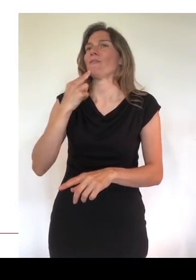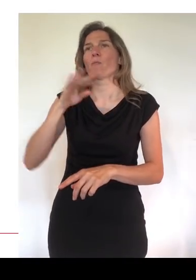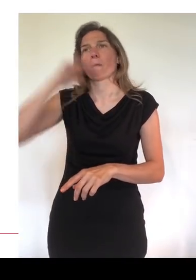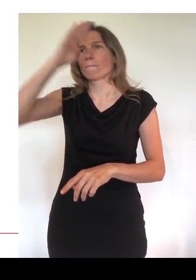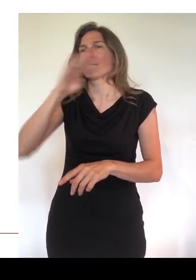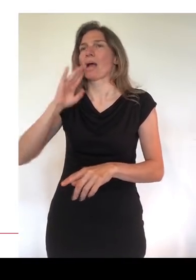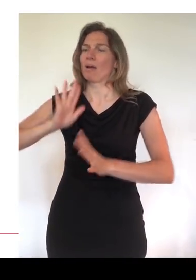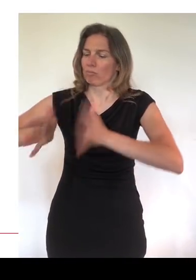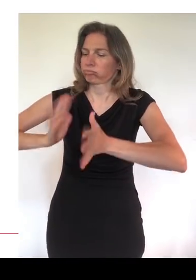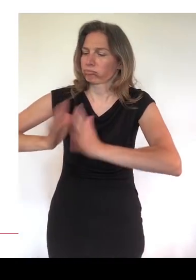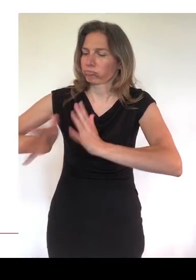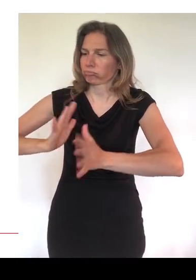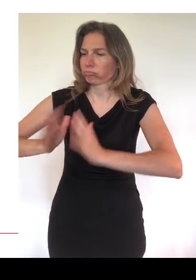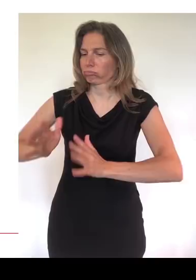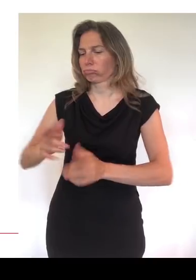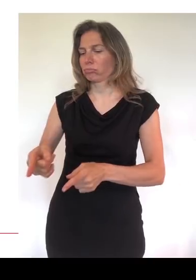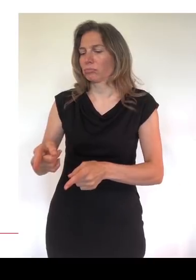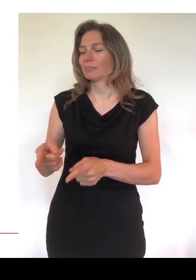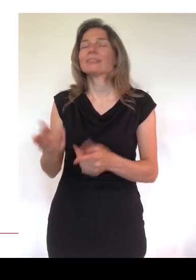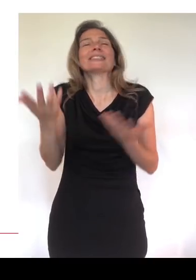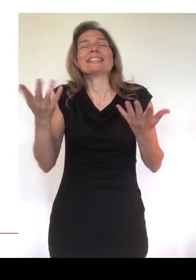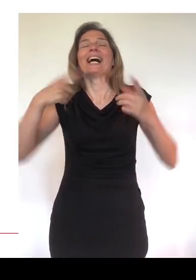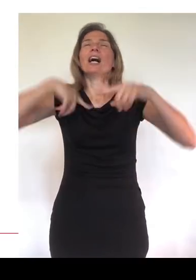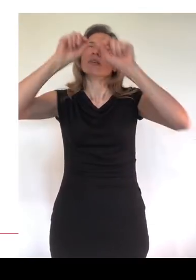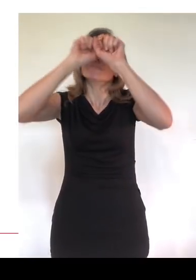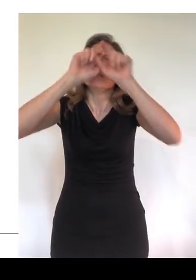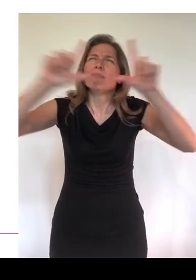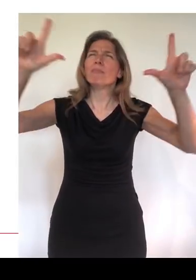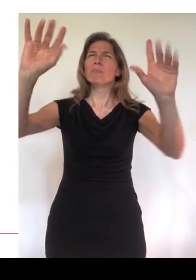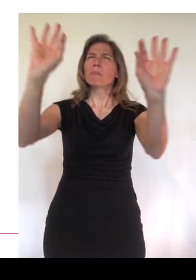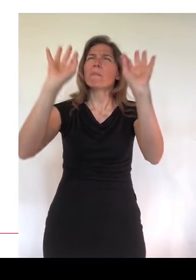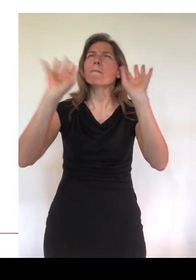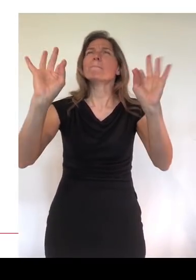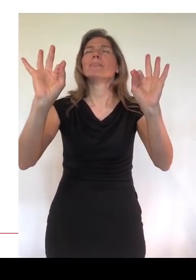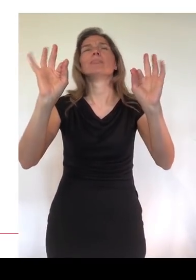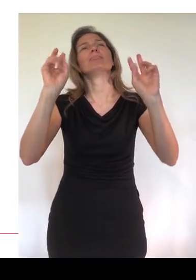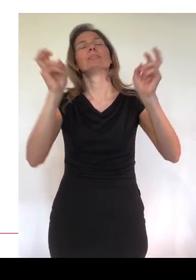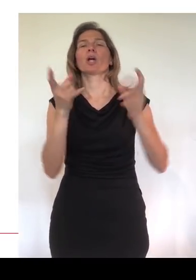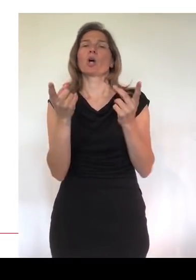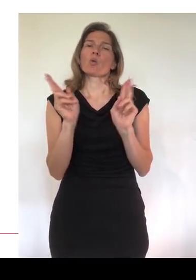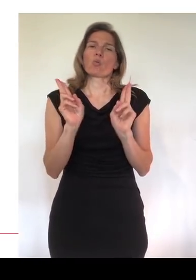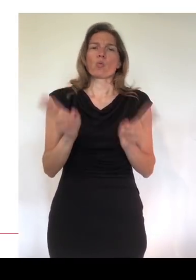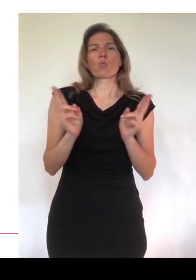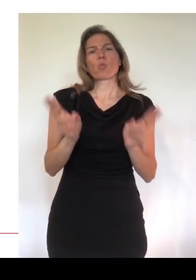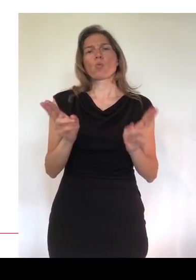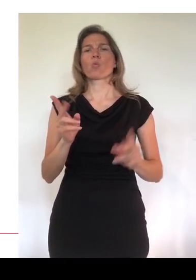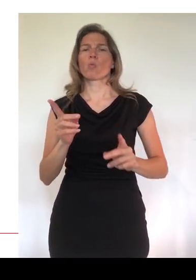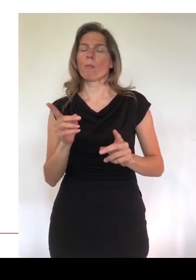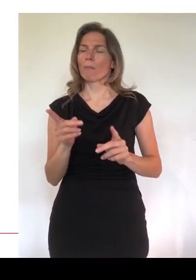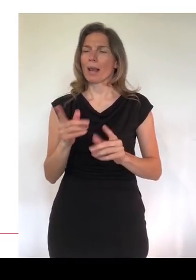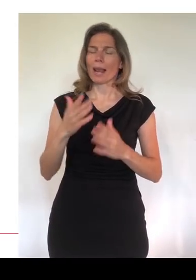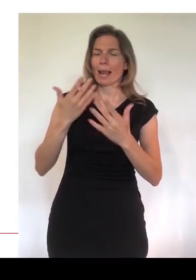input and are and don't have a language delay or search so that means that we